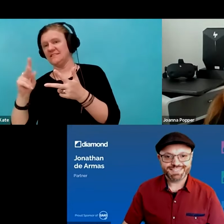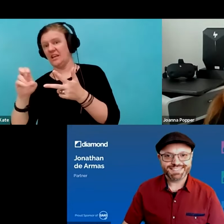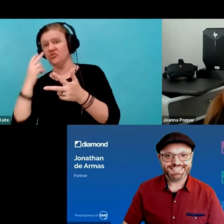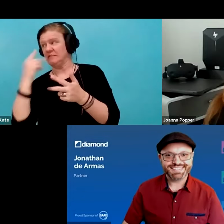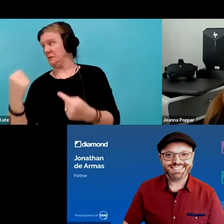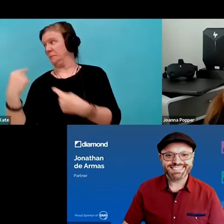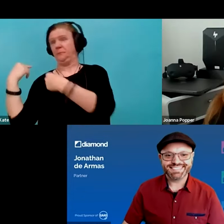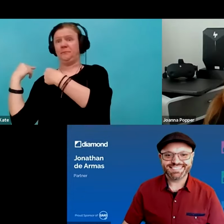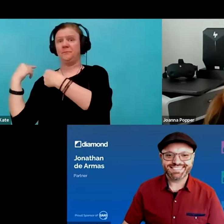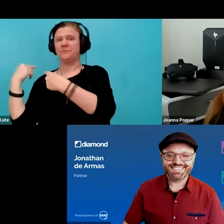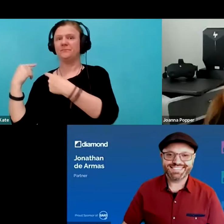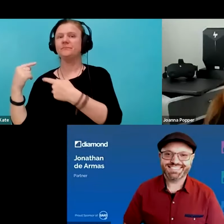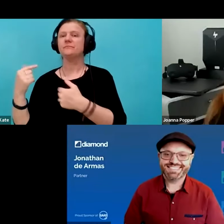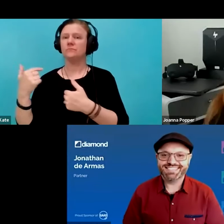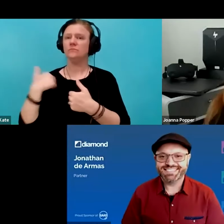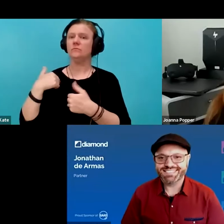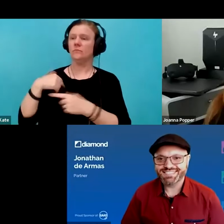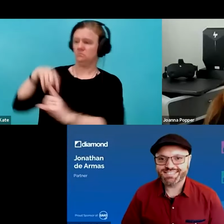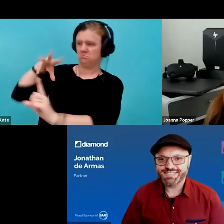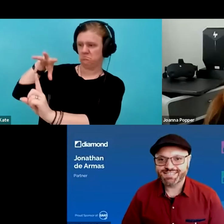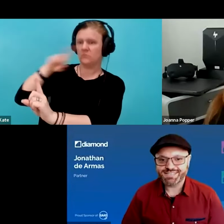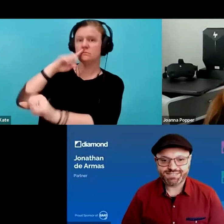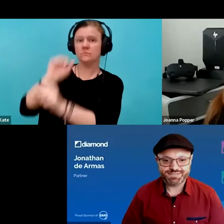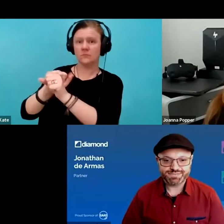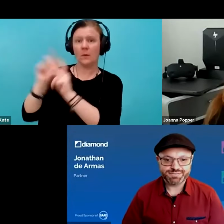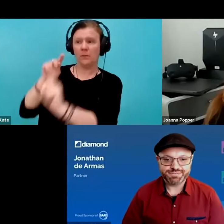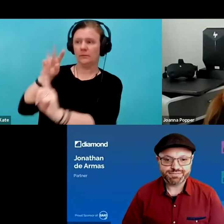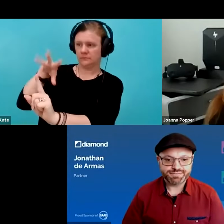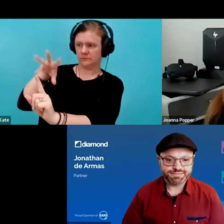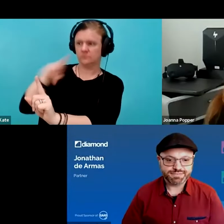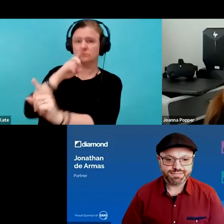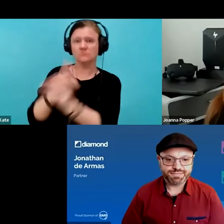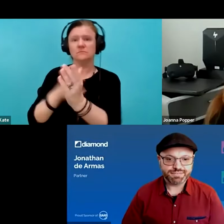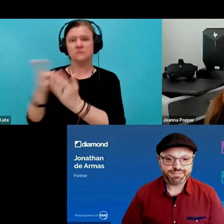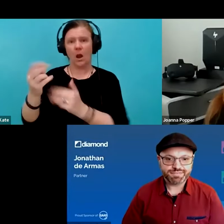We capture real people and an authentic performances and bring those